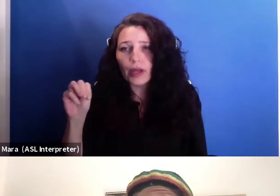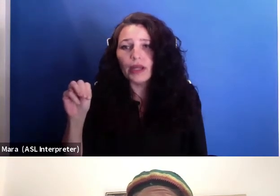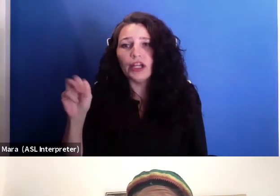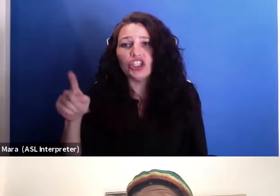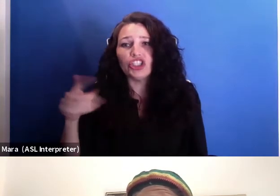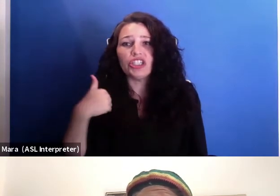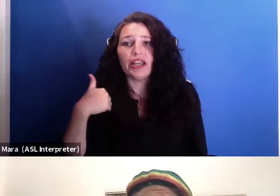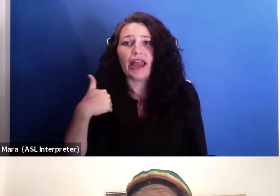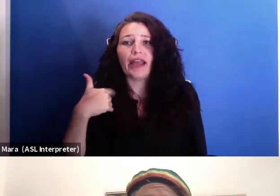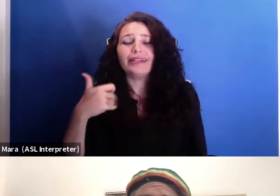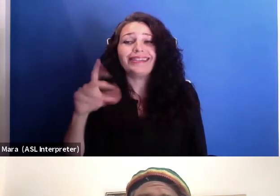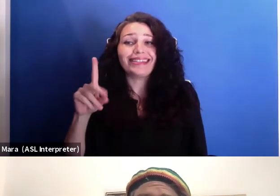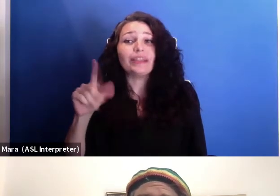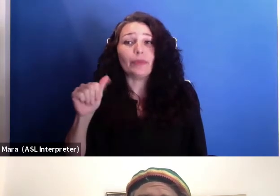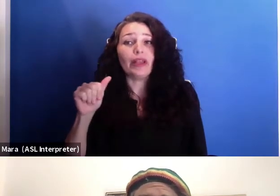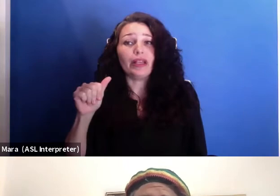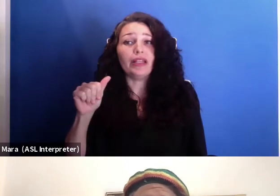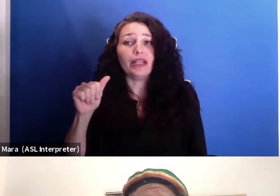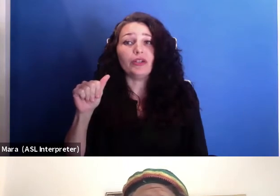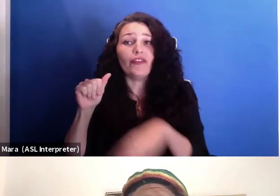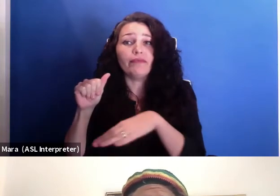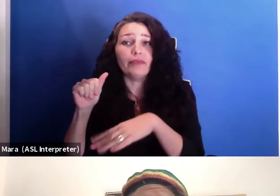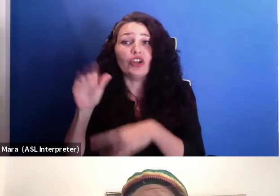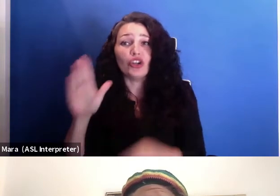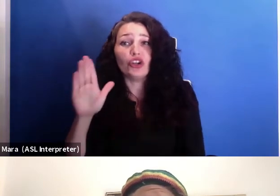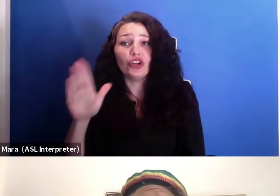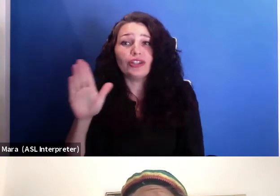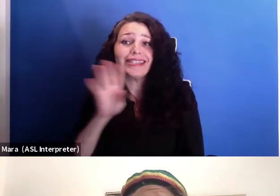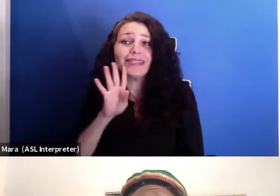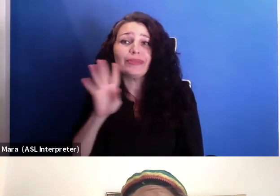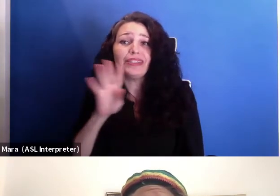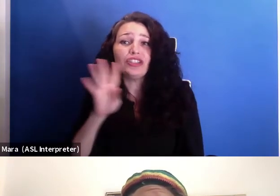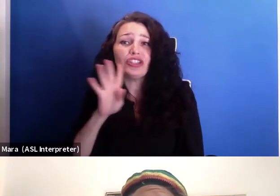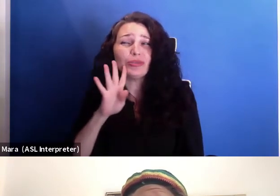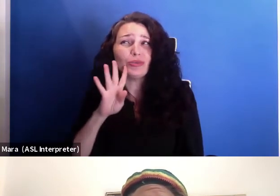And it's very difficult to quite make out what she's saying.